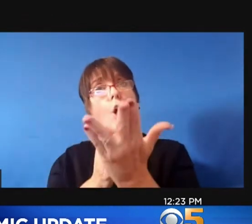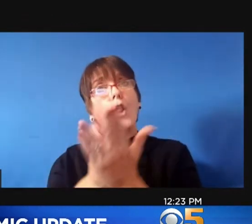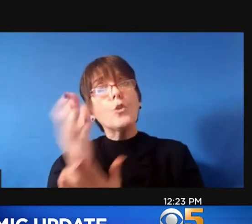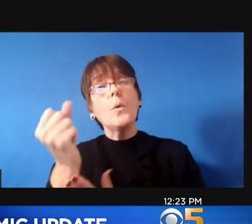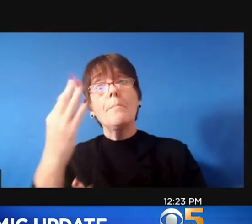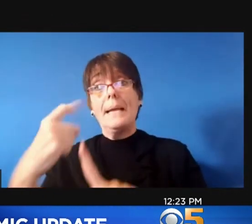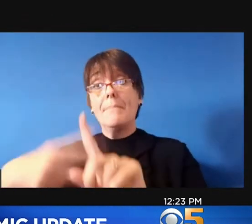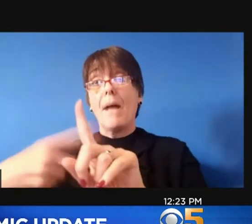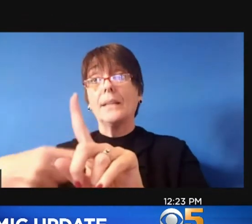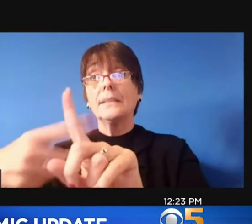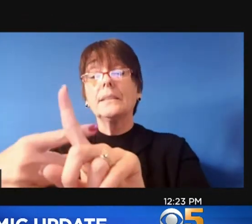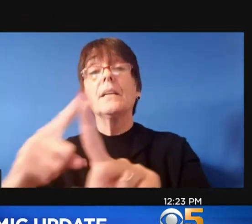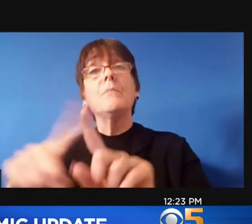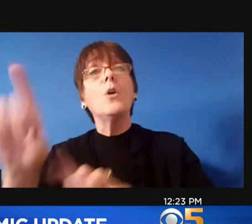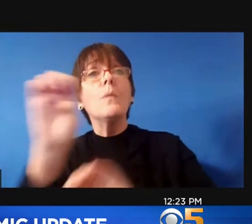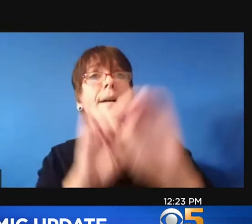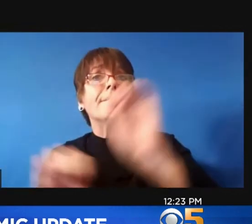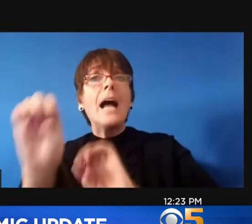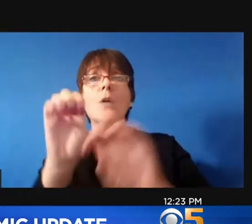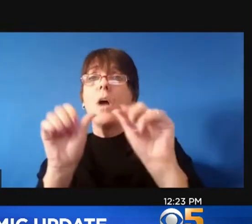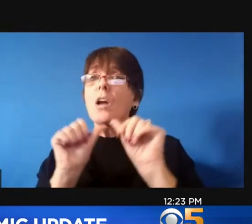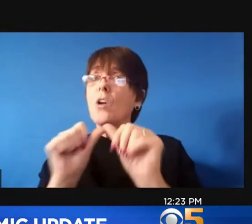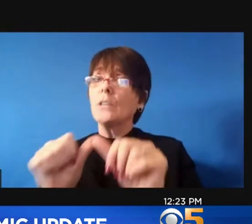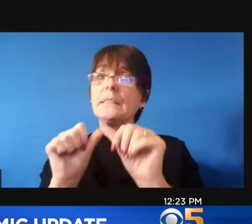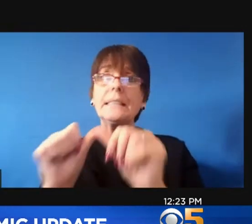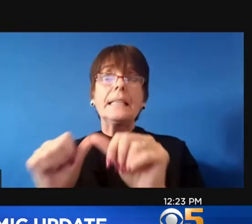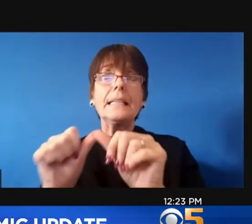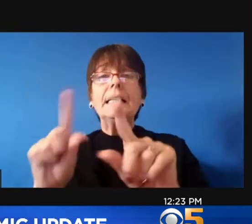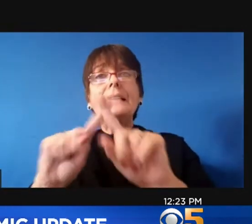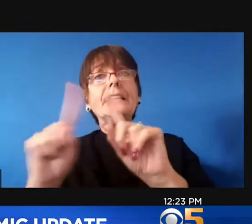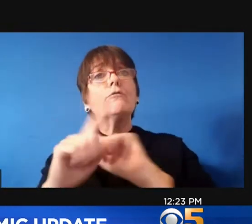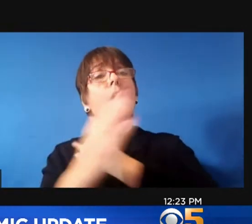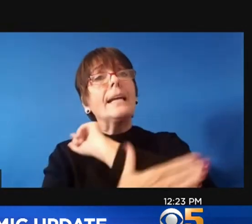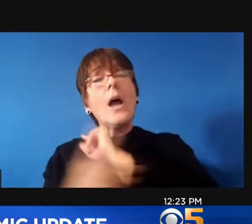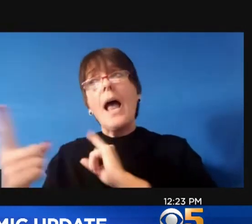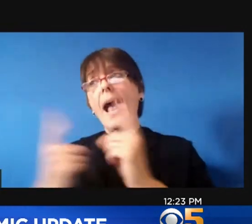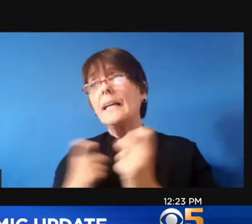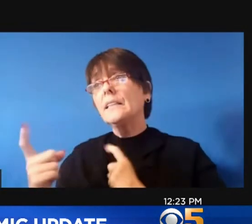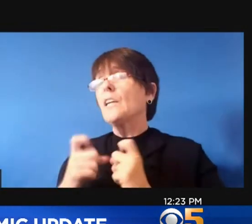WE BELIEVE THAT CALIFORNIA HAS A FRAMEWORK THAT WILL HELP US GET THROUGH THE NEXT MANY